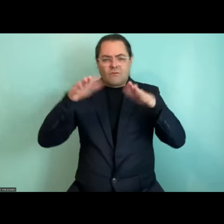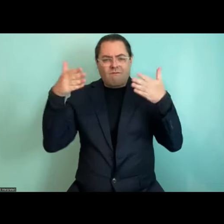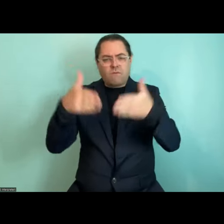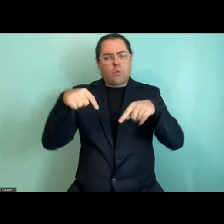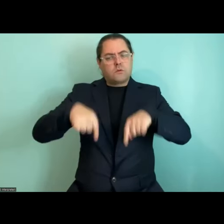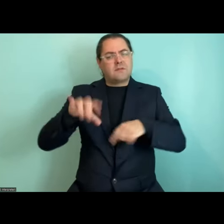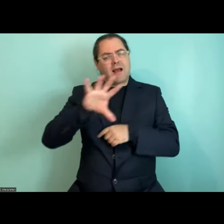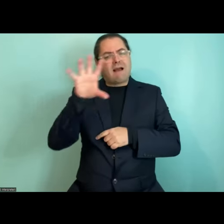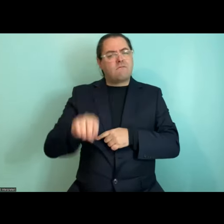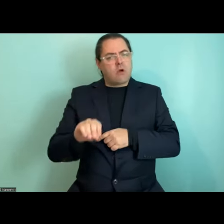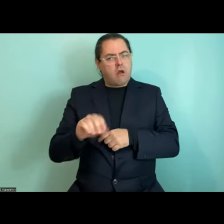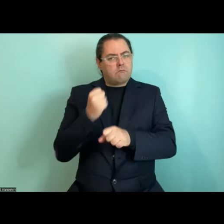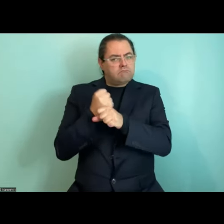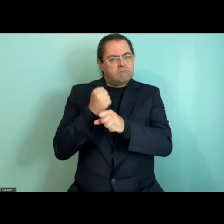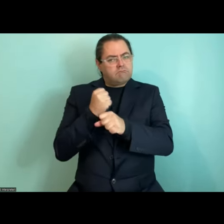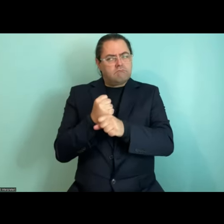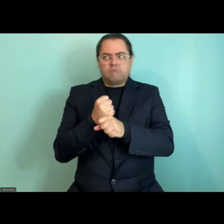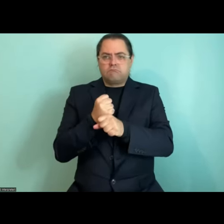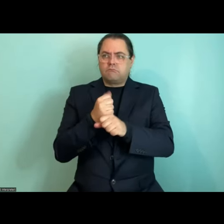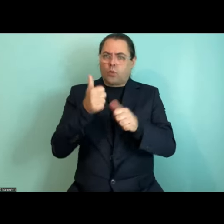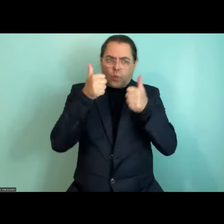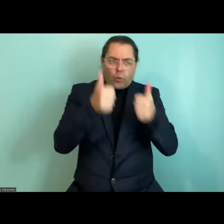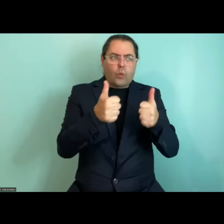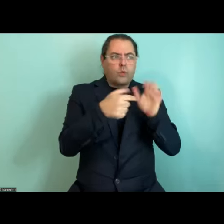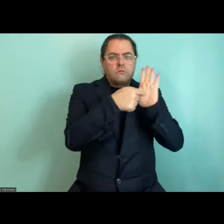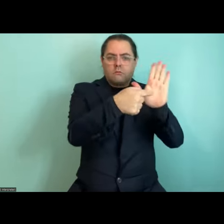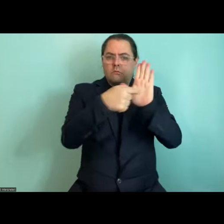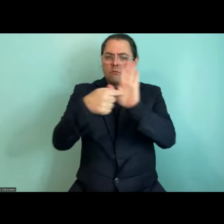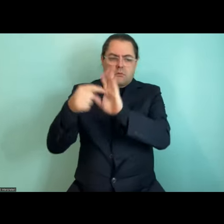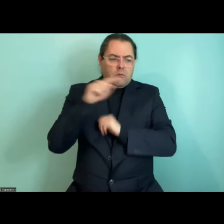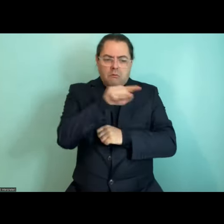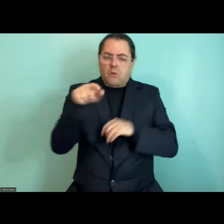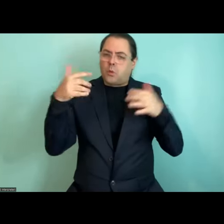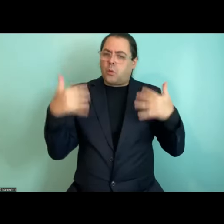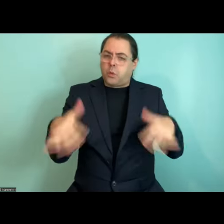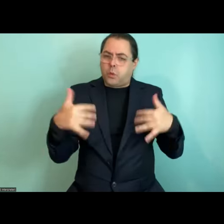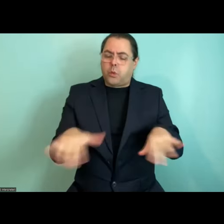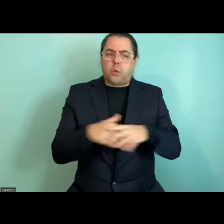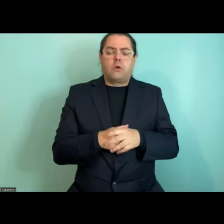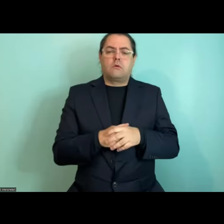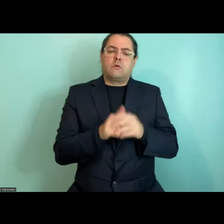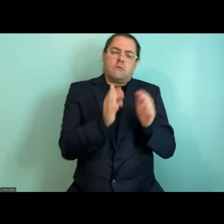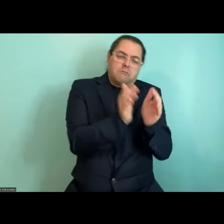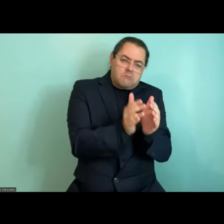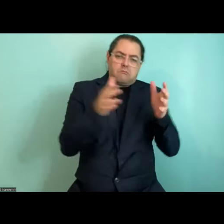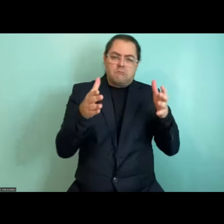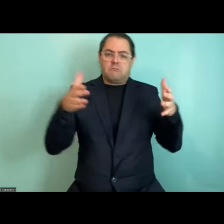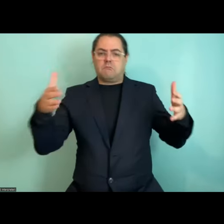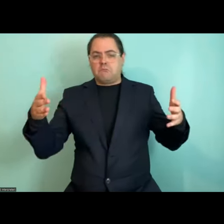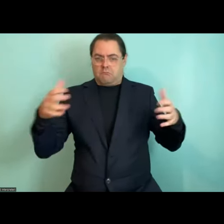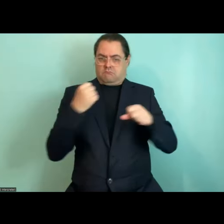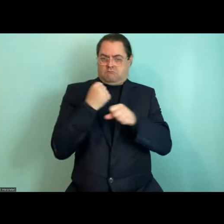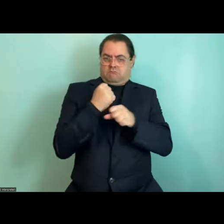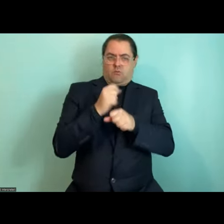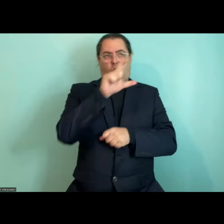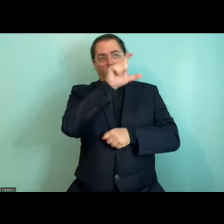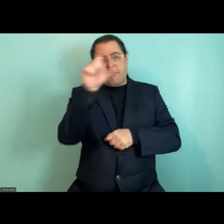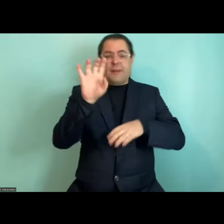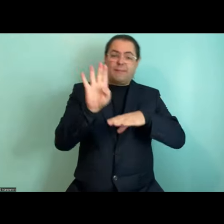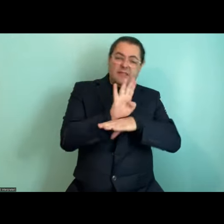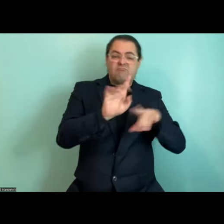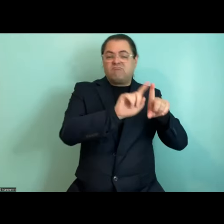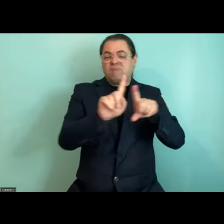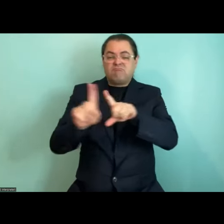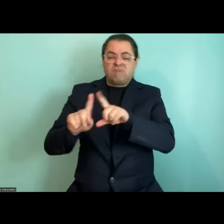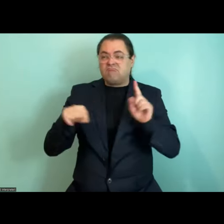do this alone Biggie demanded on the, on the cap. No center for No, no center for non to